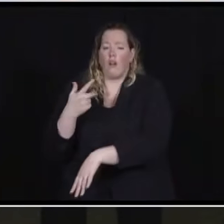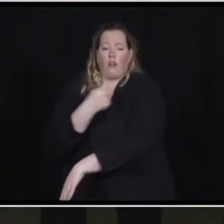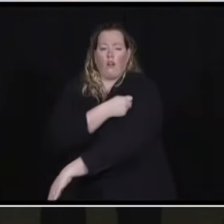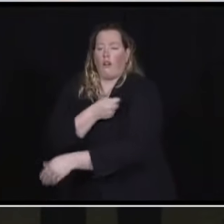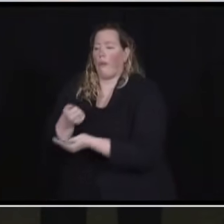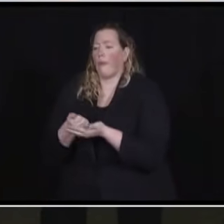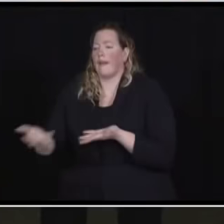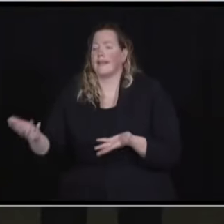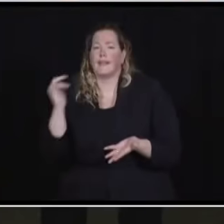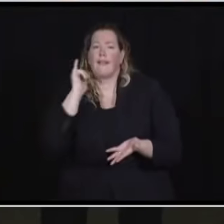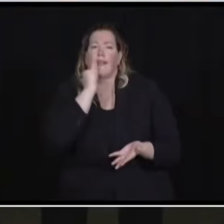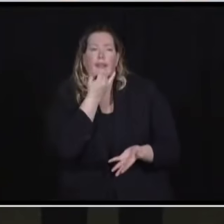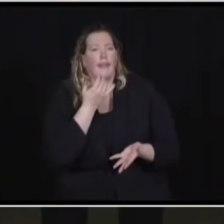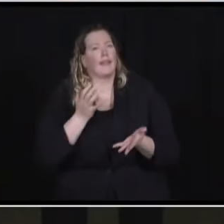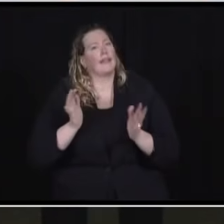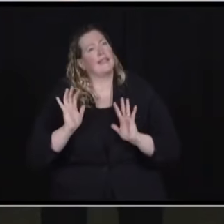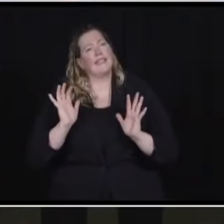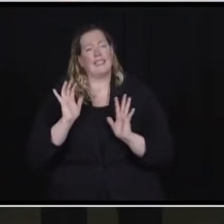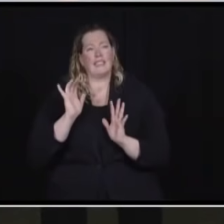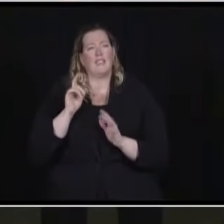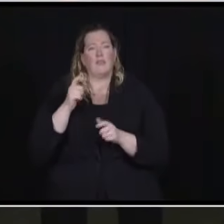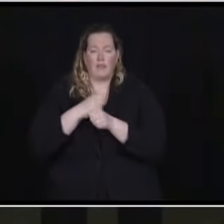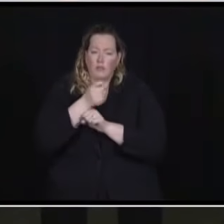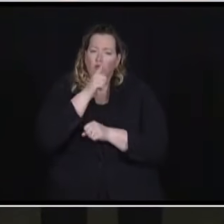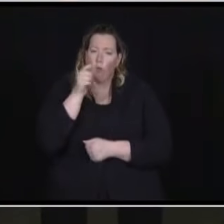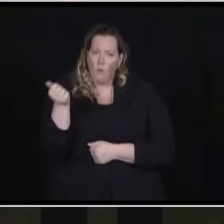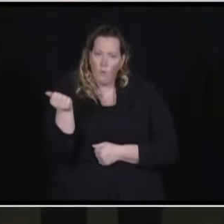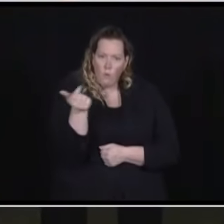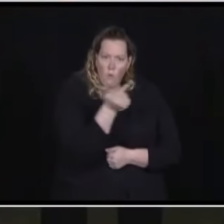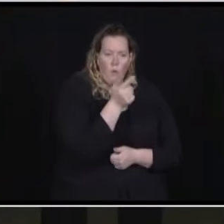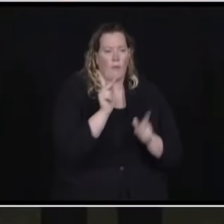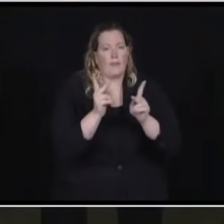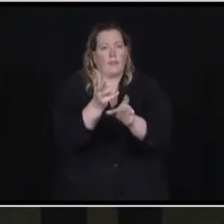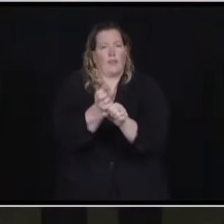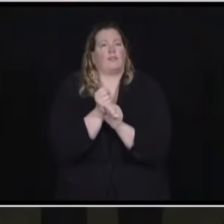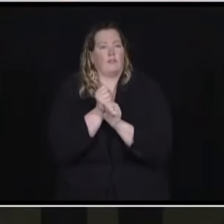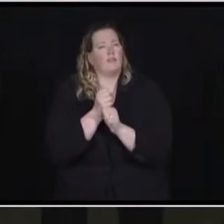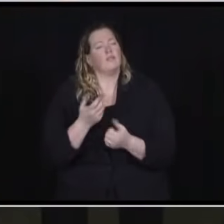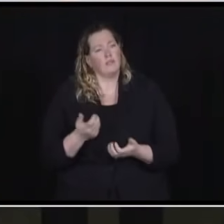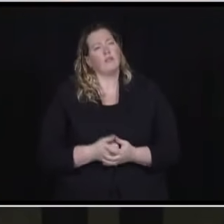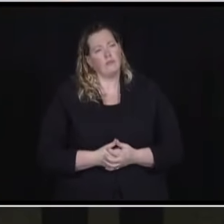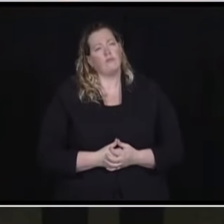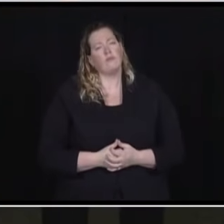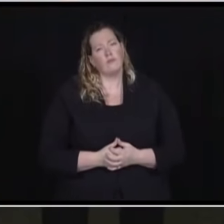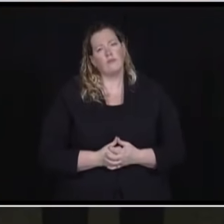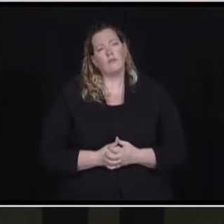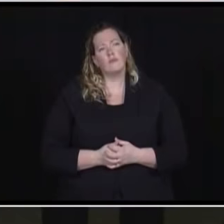what we are planning to do and what we are thinking about planning and getting to do, we